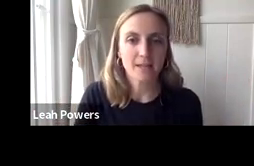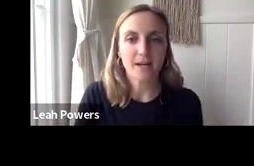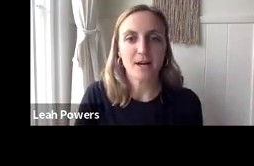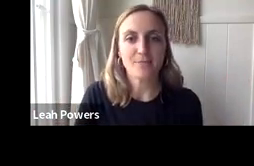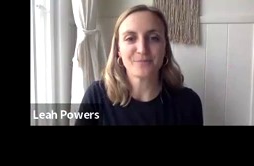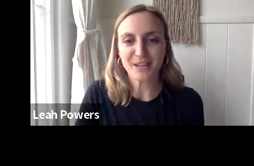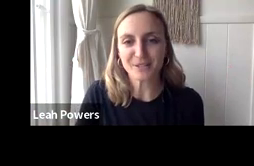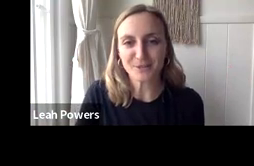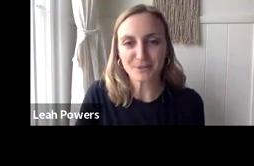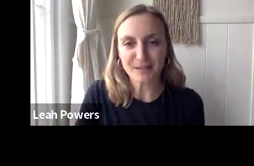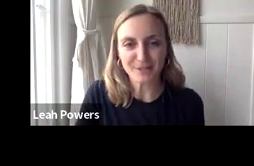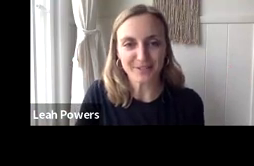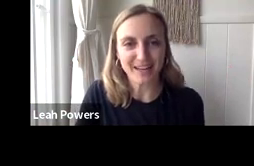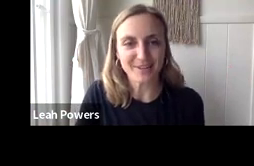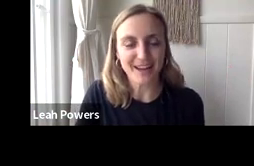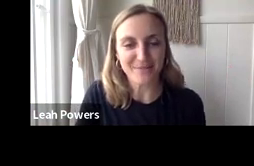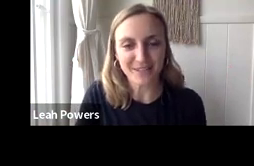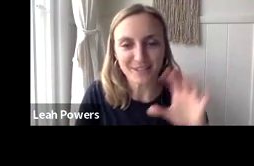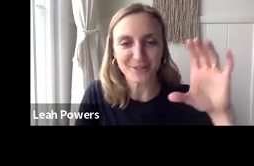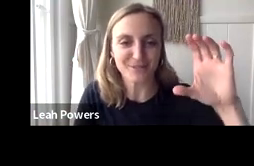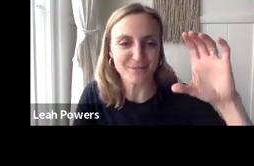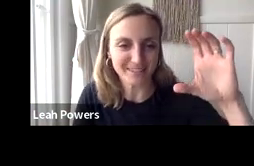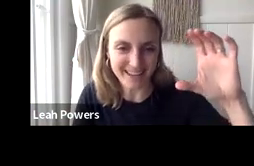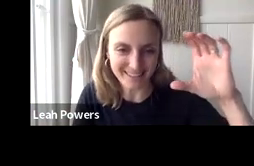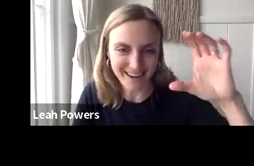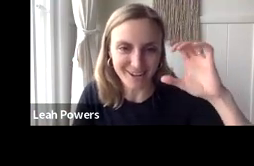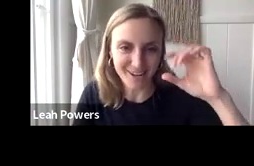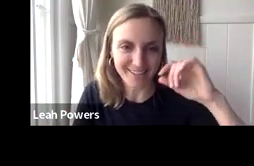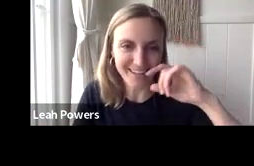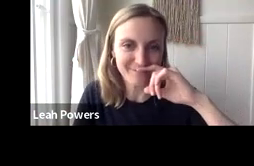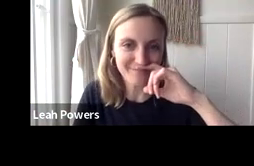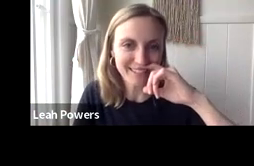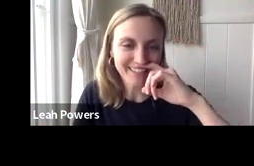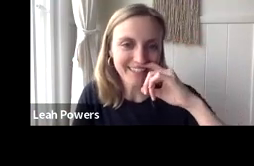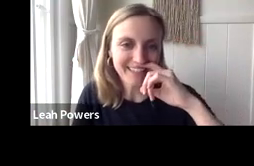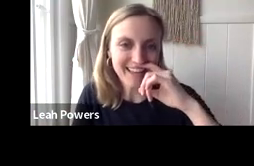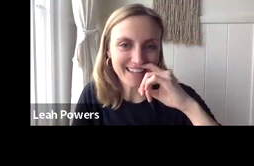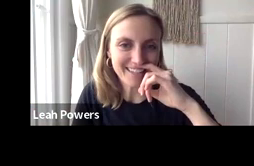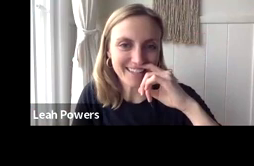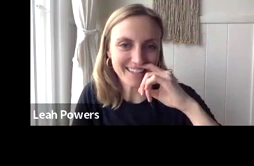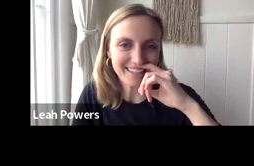Leah: Excuse my sort of... I put in notes from a class that I taught and